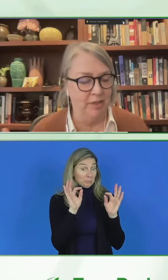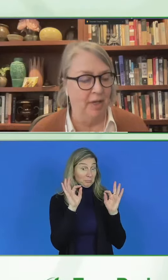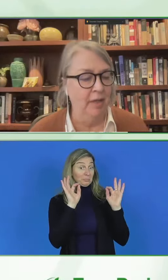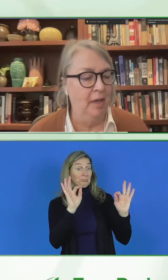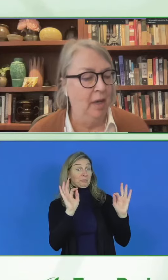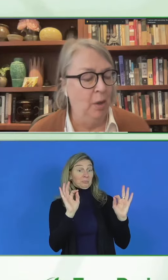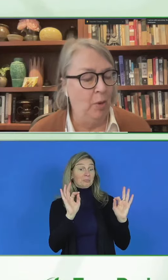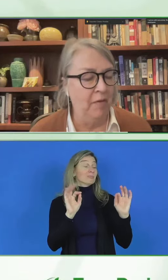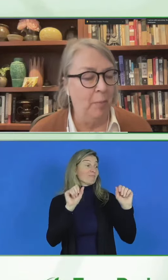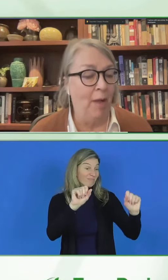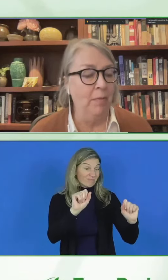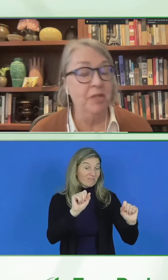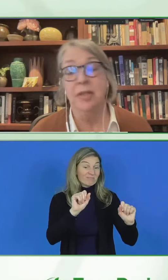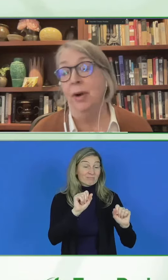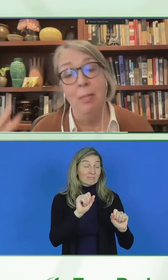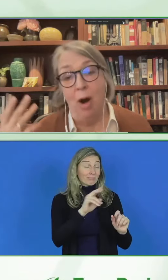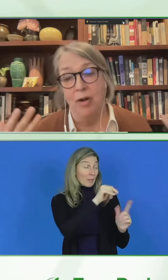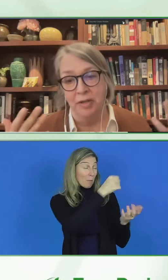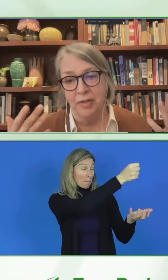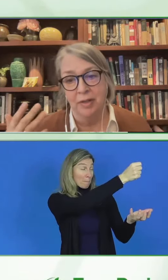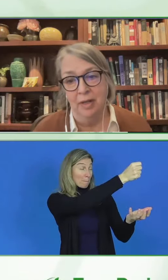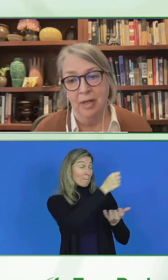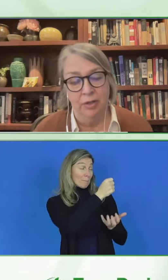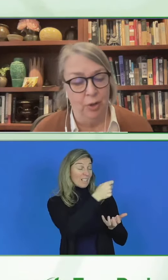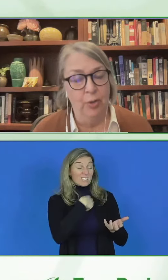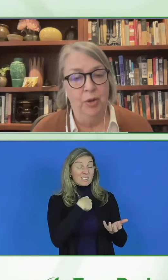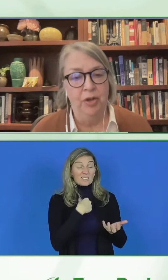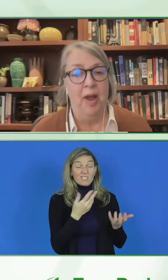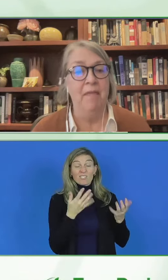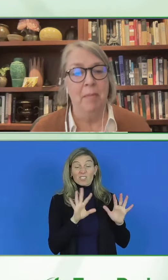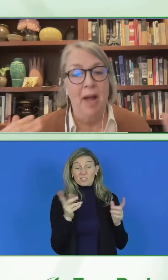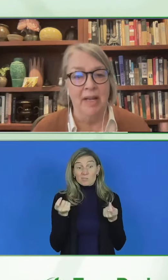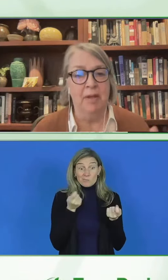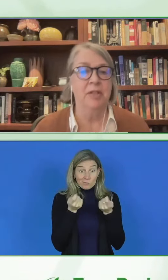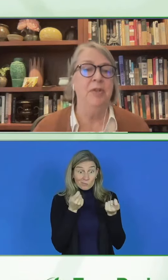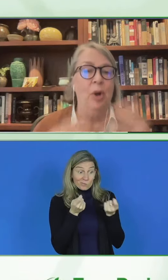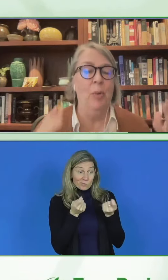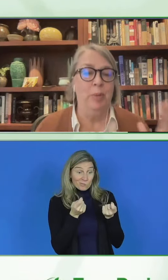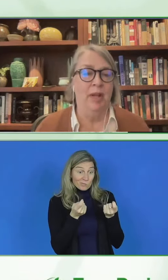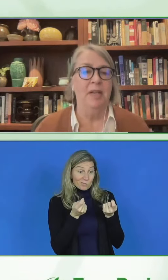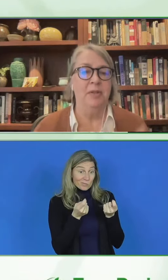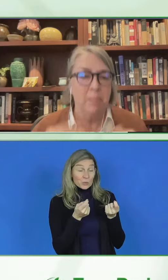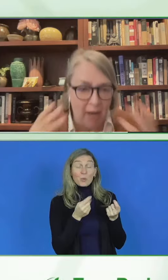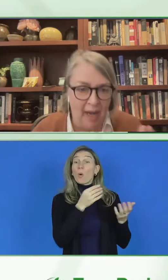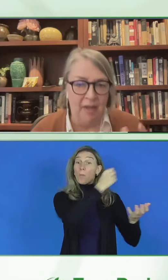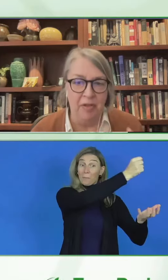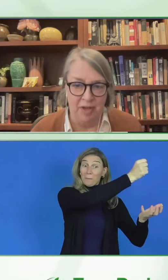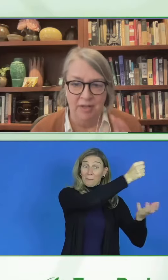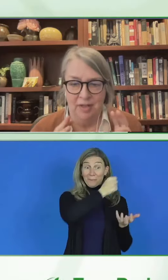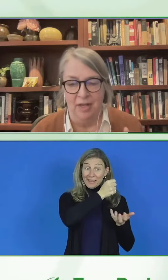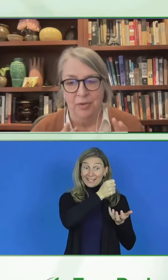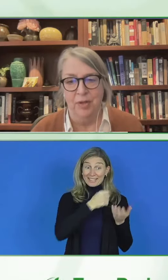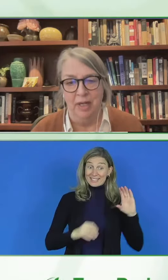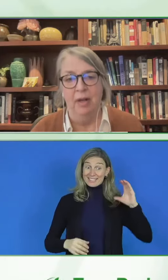my son, one of the problems is that round markets was to see have the money but there are no places to buy the things that you need.